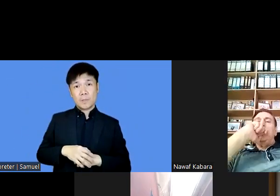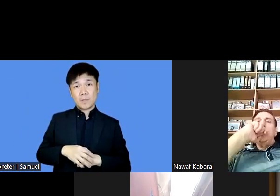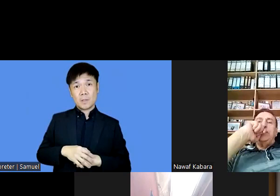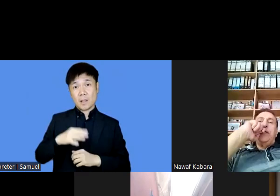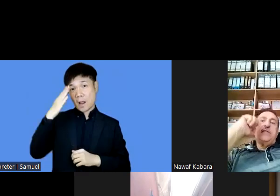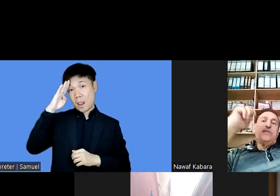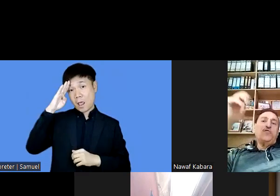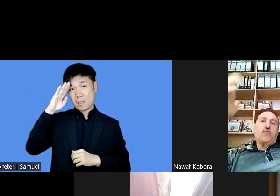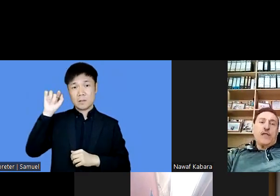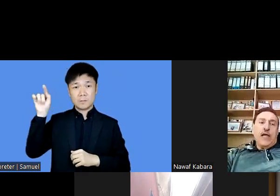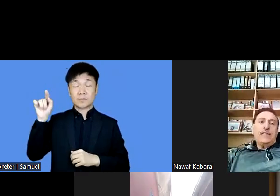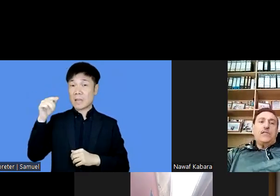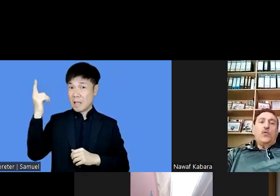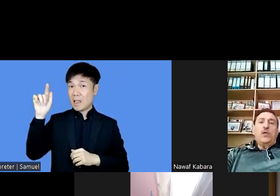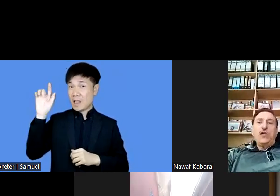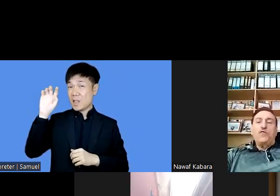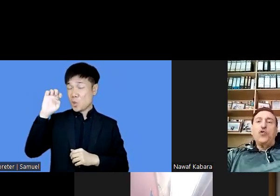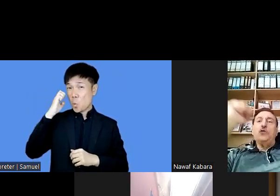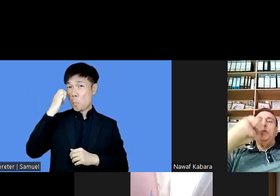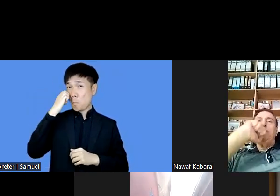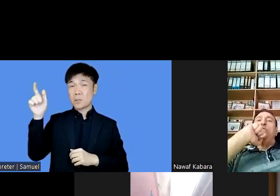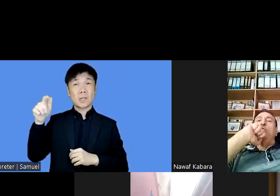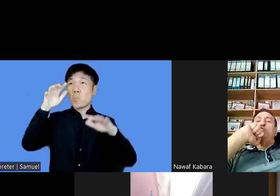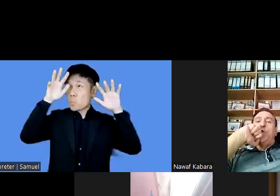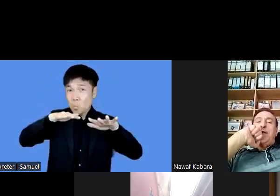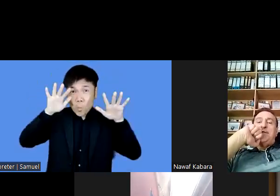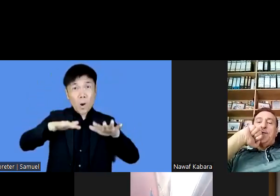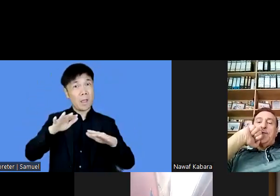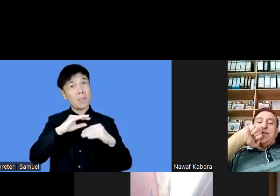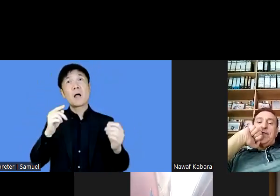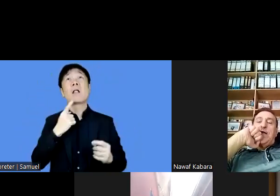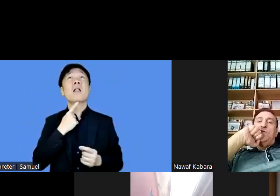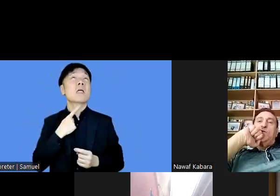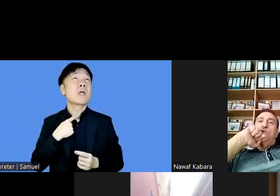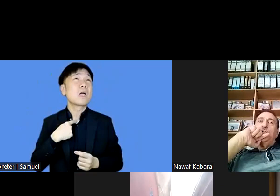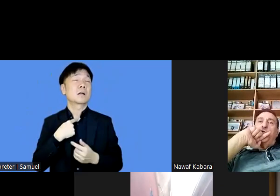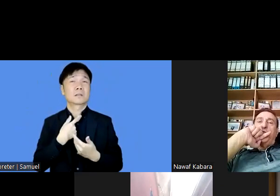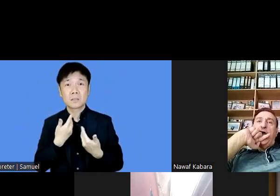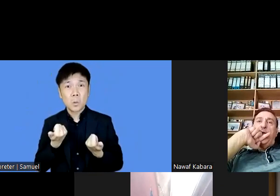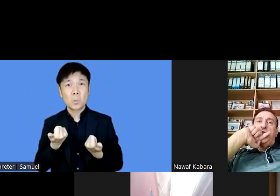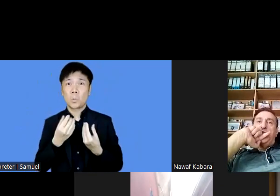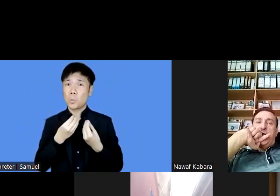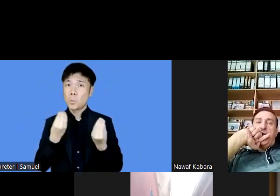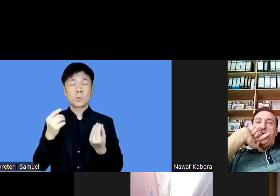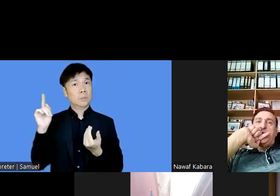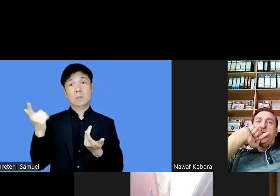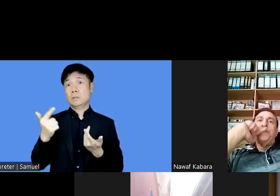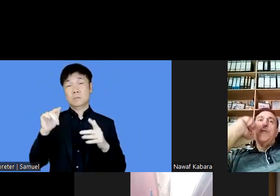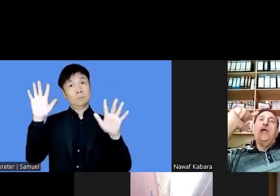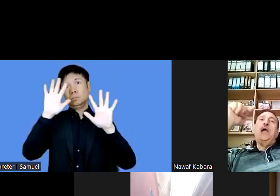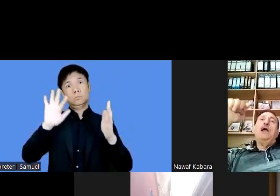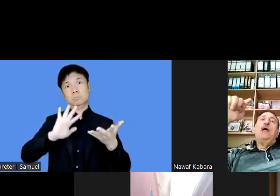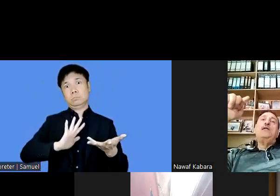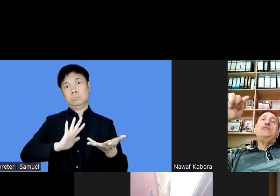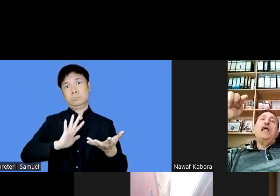a lack of water as a result of climate change.